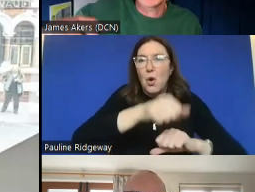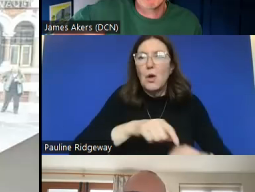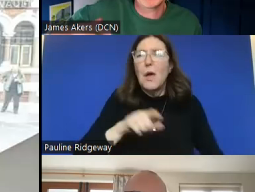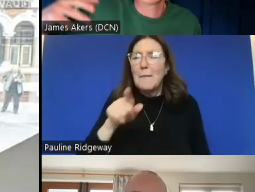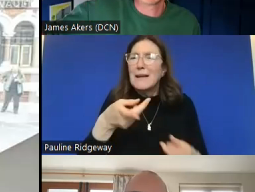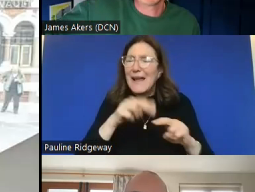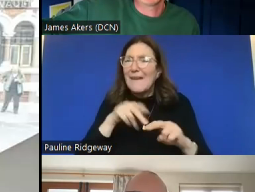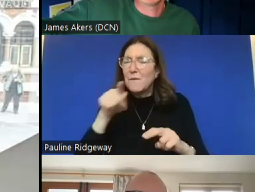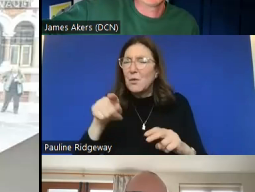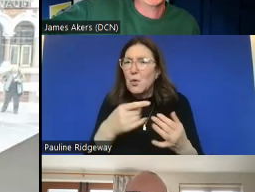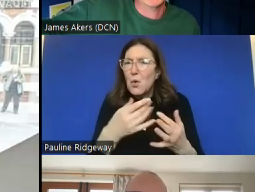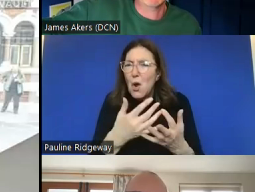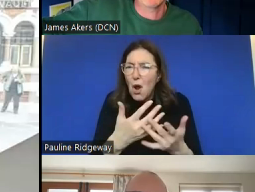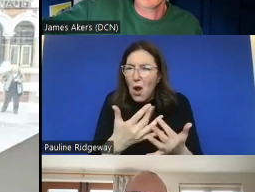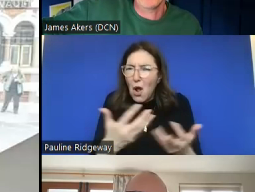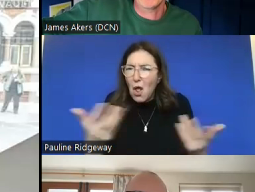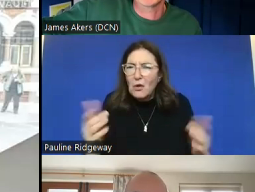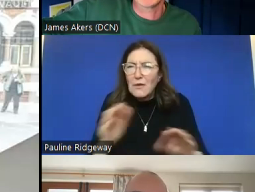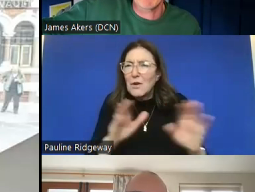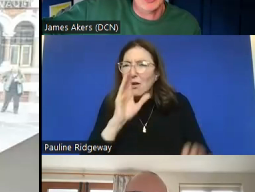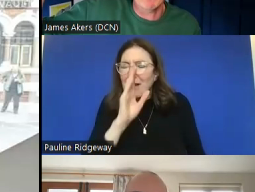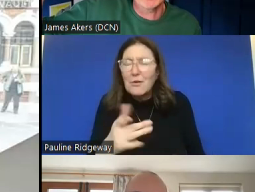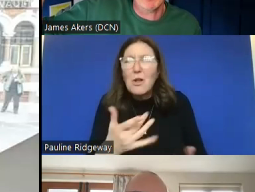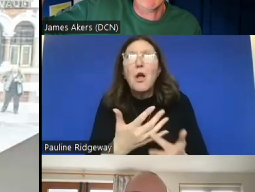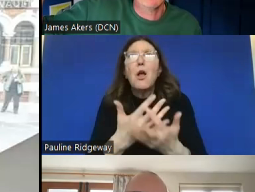and a massive number of not set for other things, then it might be spam.